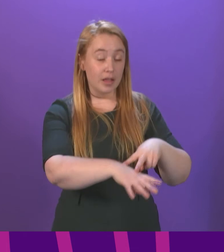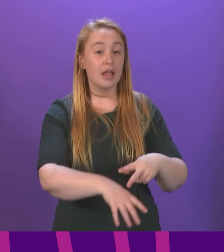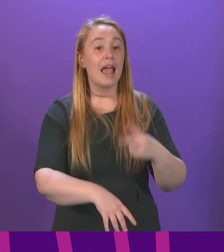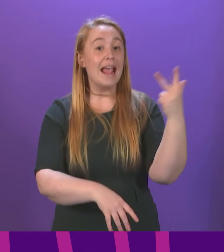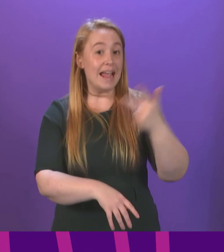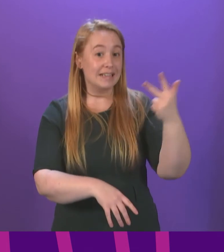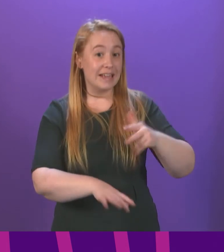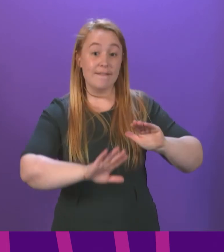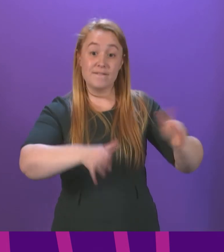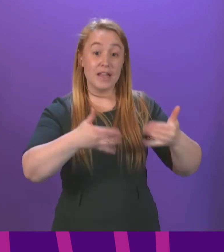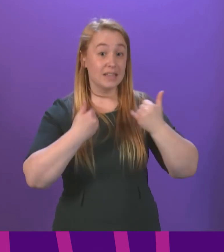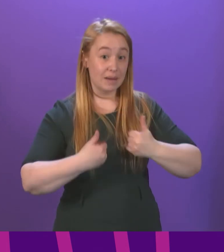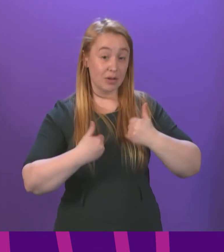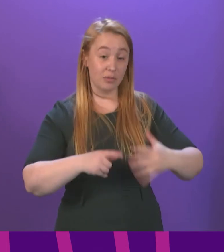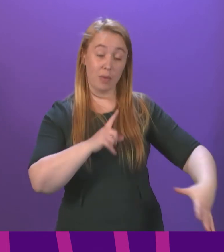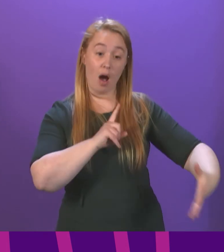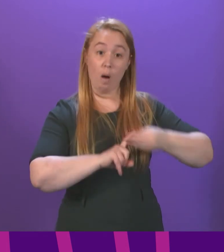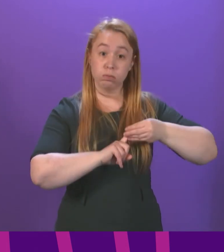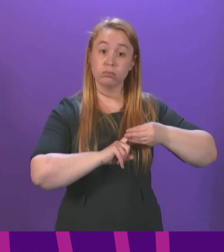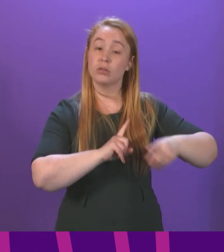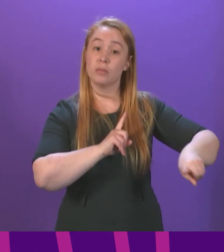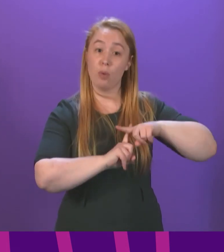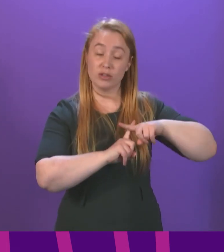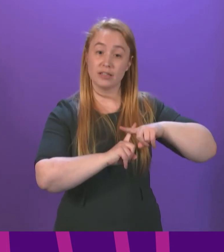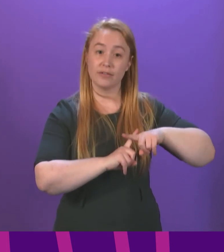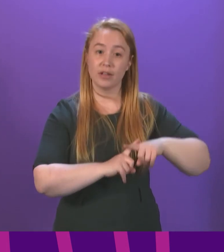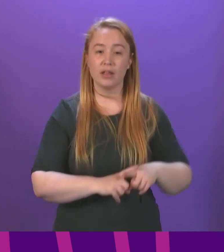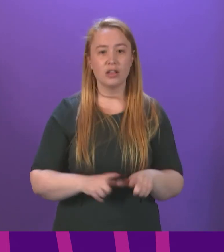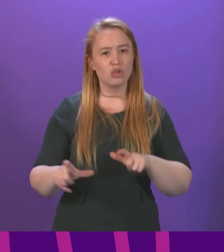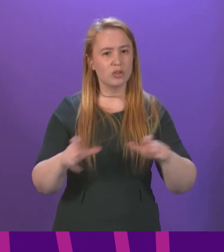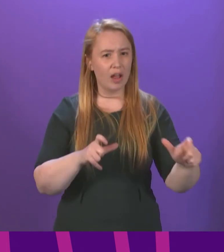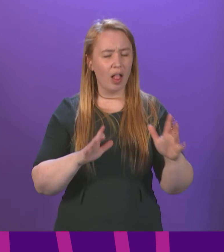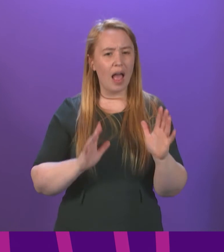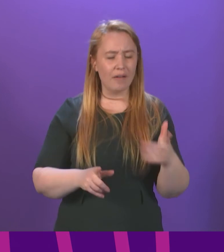does the Scottish Government therefore still feel the need to assess operational feasibility